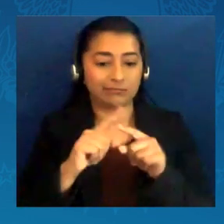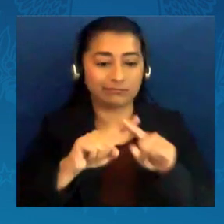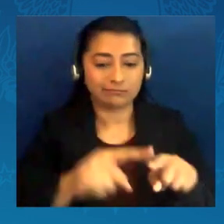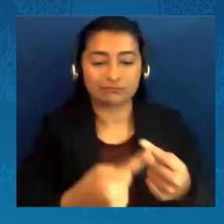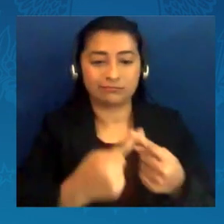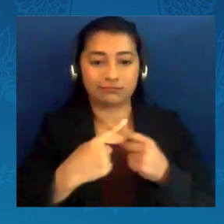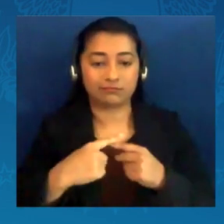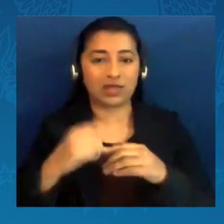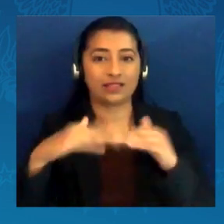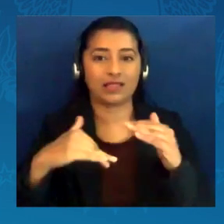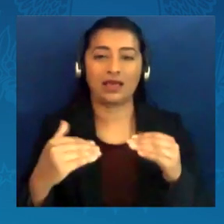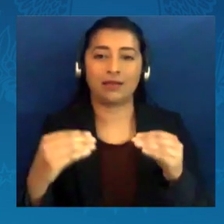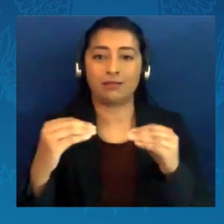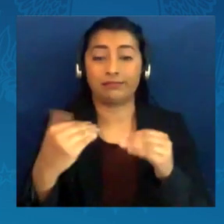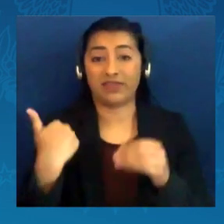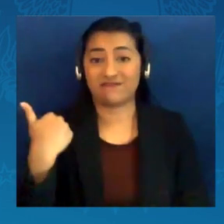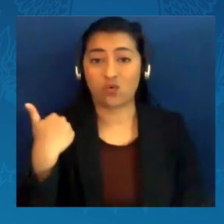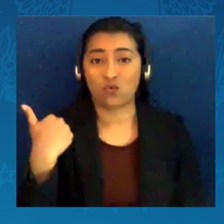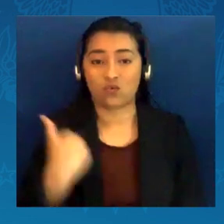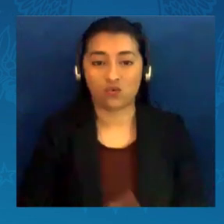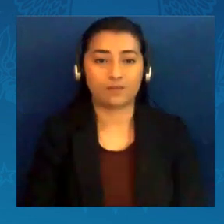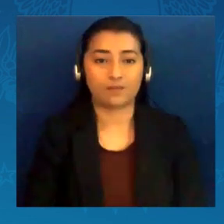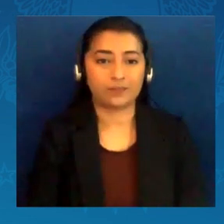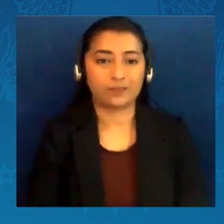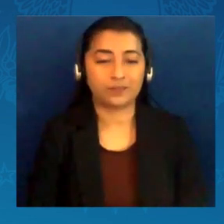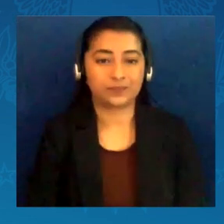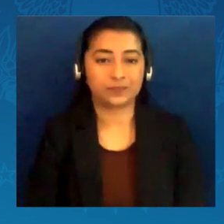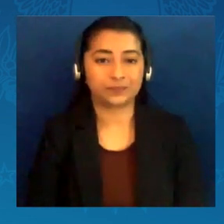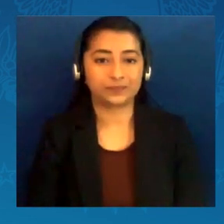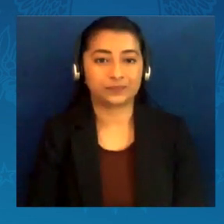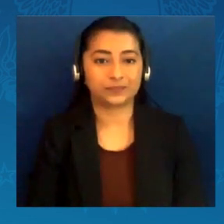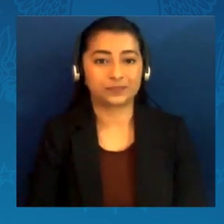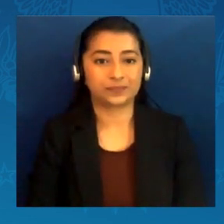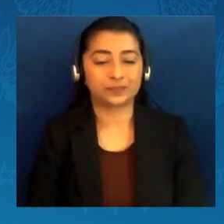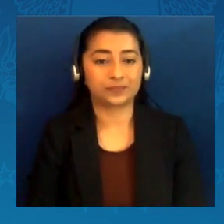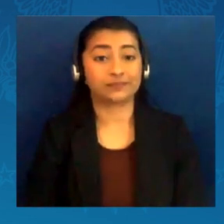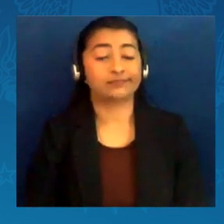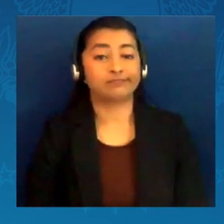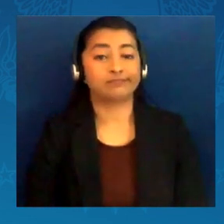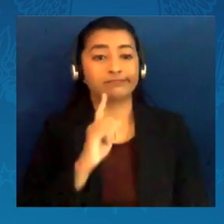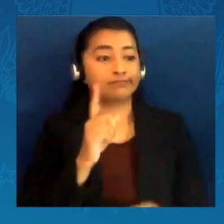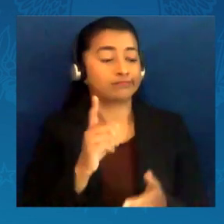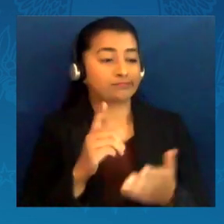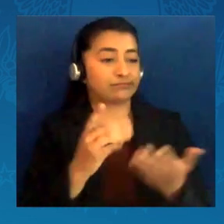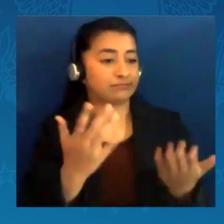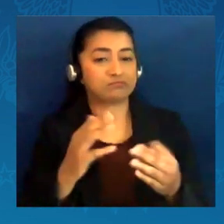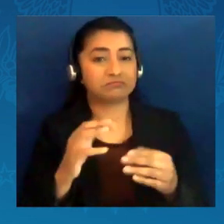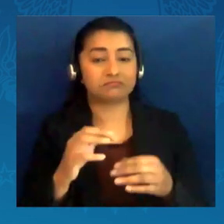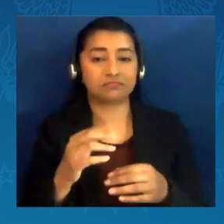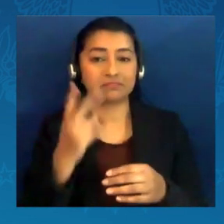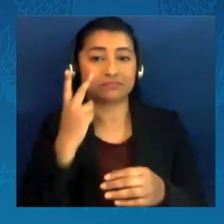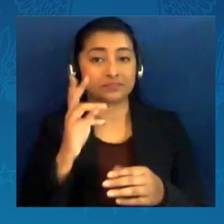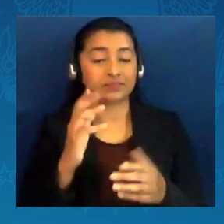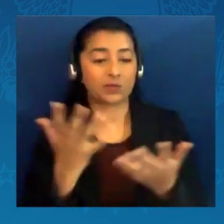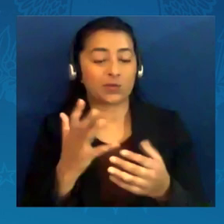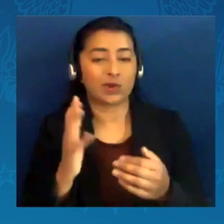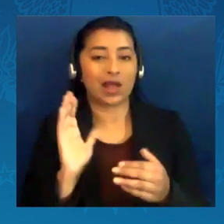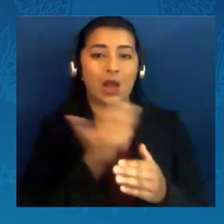as highlighted by the things that you, as our young -- our nation's young leaders have witnessed in just this last year and a half.